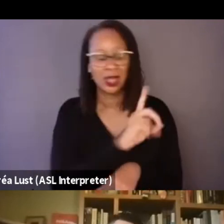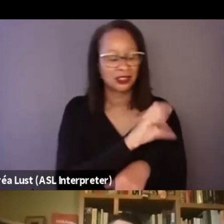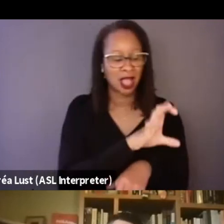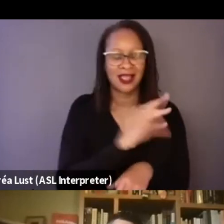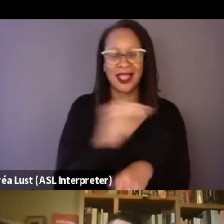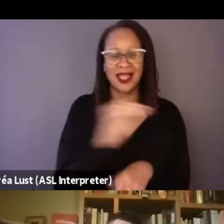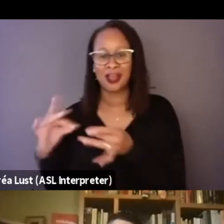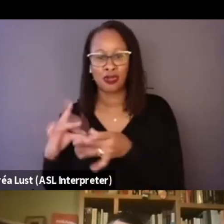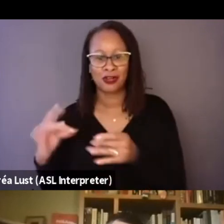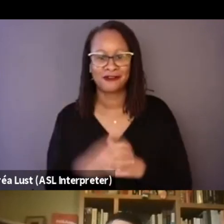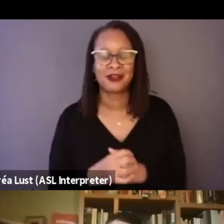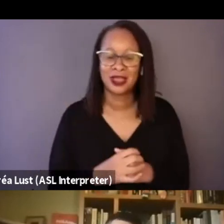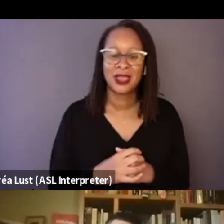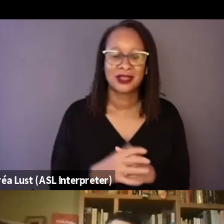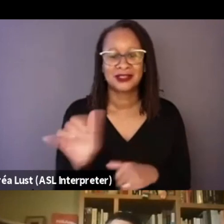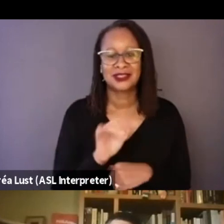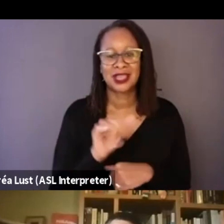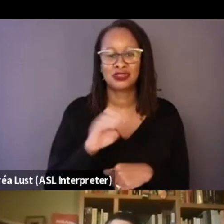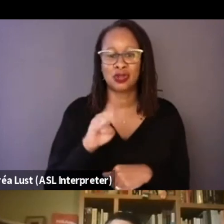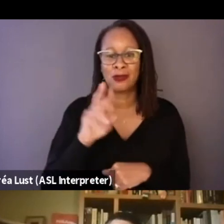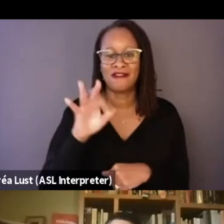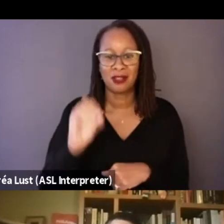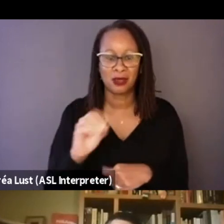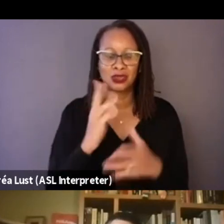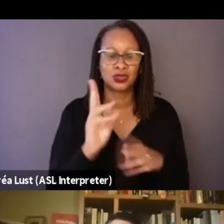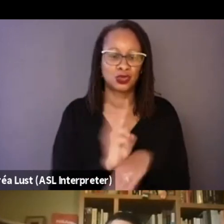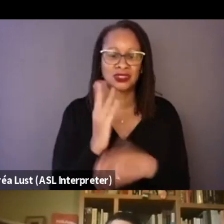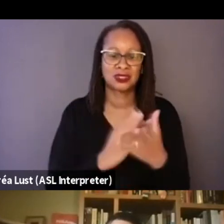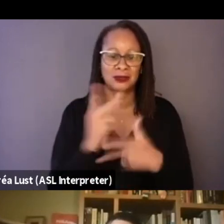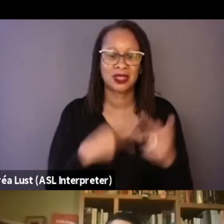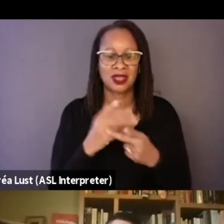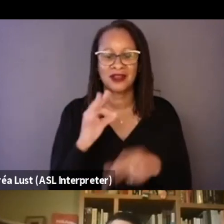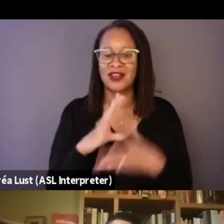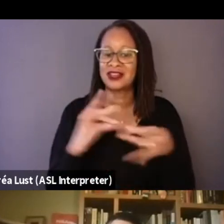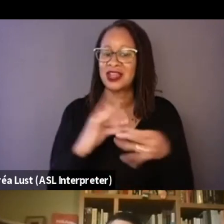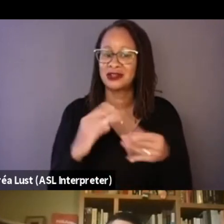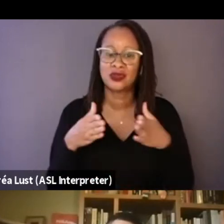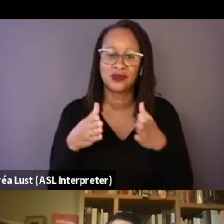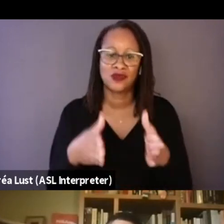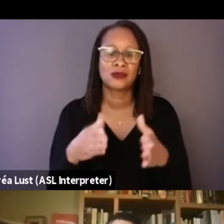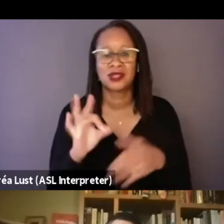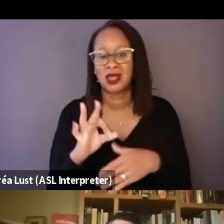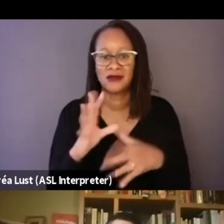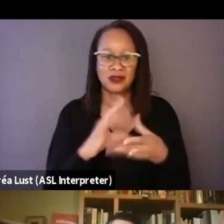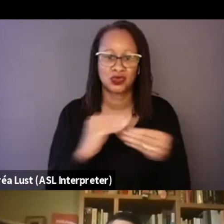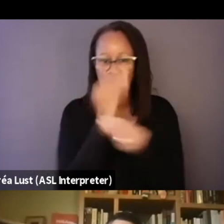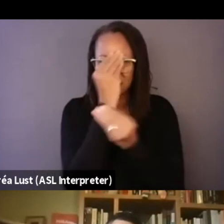Even in, "Joe Buffalo", I think uses some narrative forms of storytelling. So yeah, that's it.